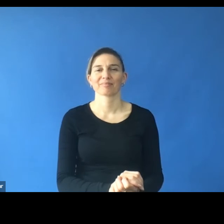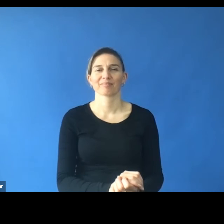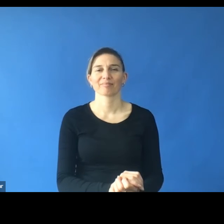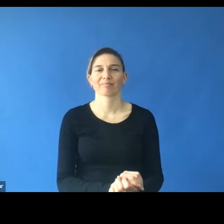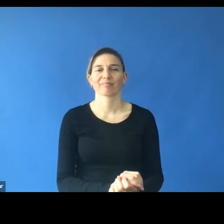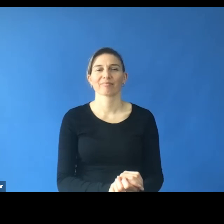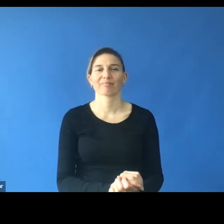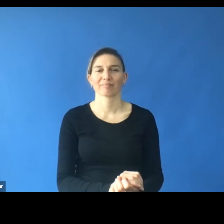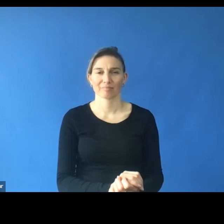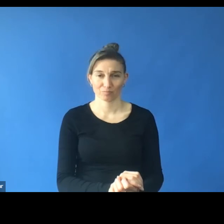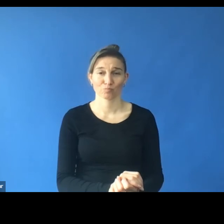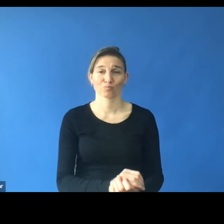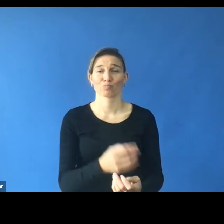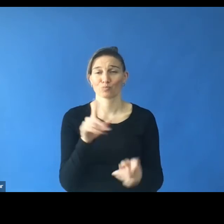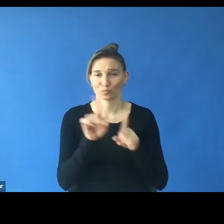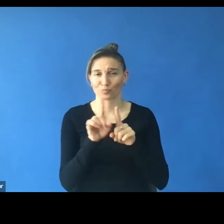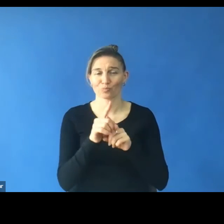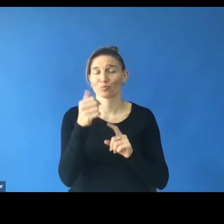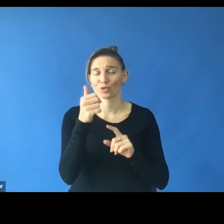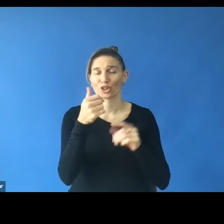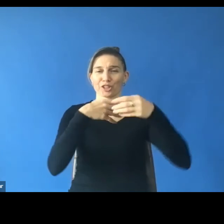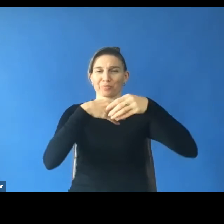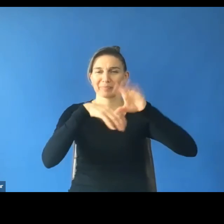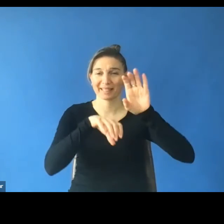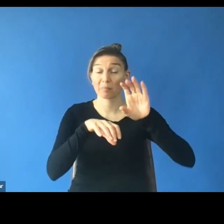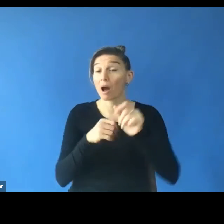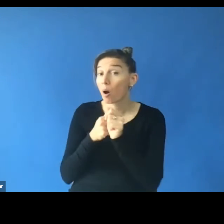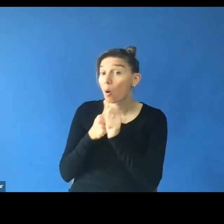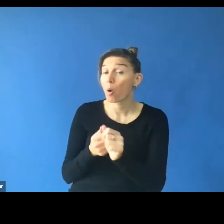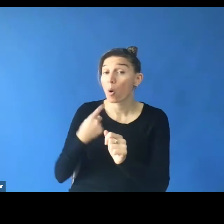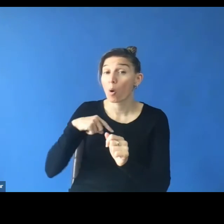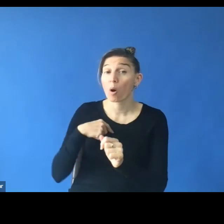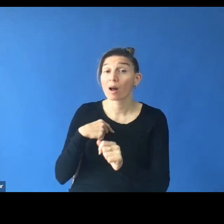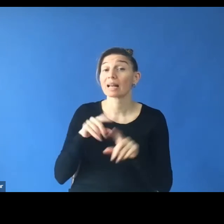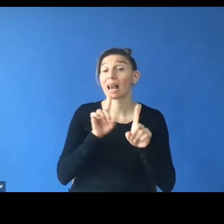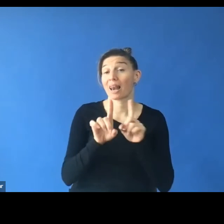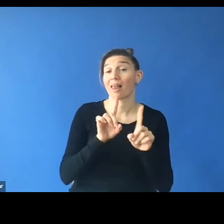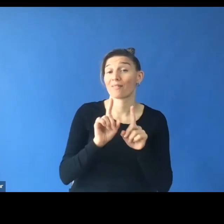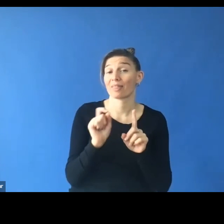Again, pretty good split. According to our numbers we reached 11.656.